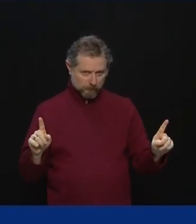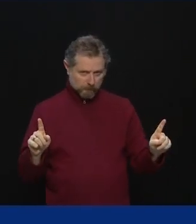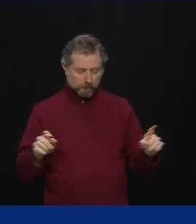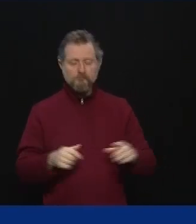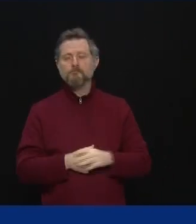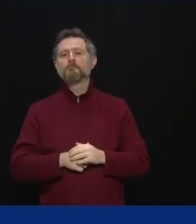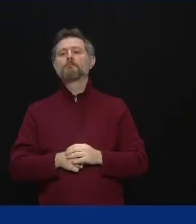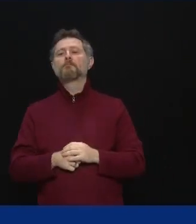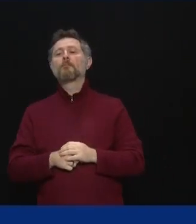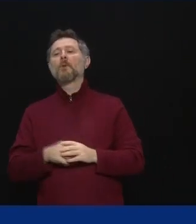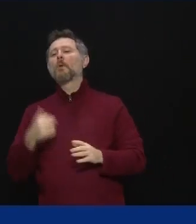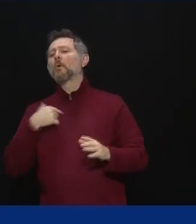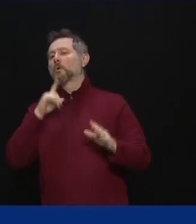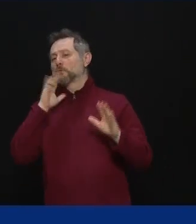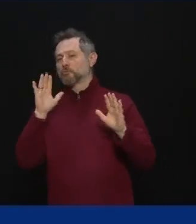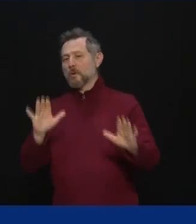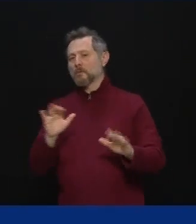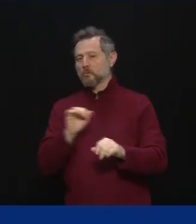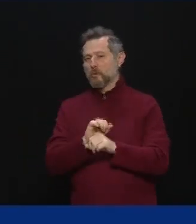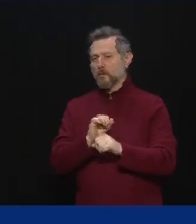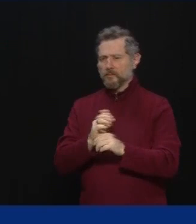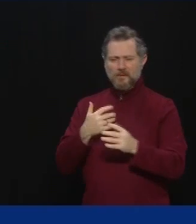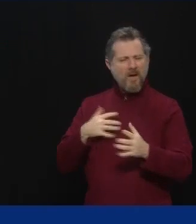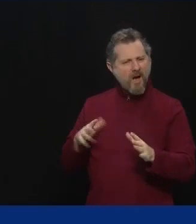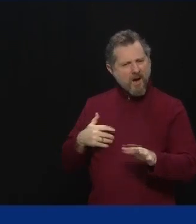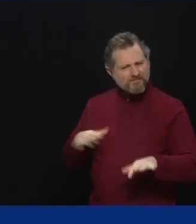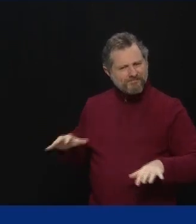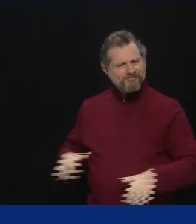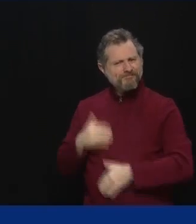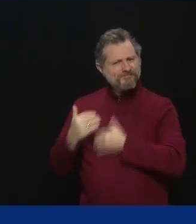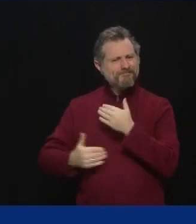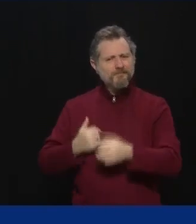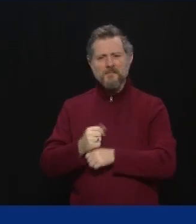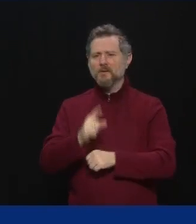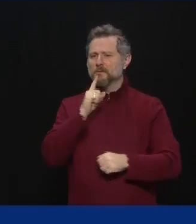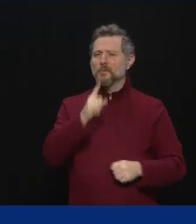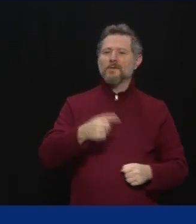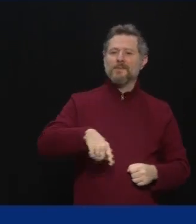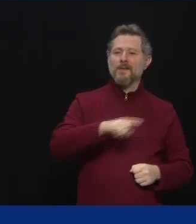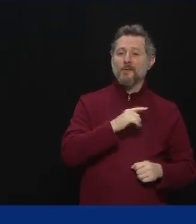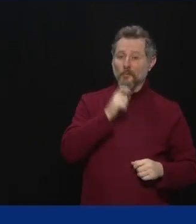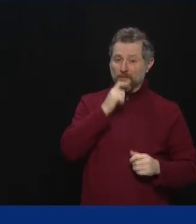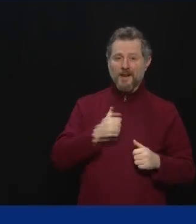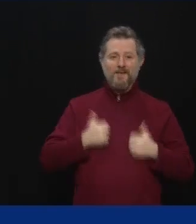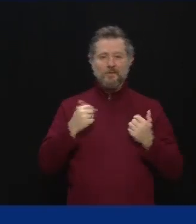WHEN THEY FELT SO ISOLATED AND THIS IS A DIFFERENT YEAR. WHAT WE HAVE DONE, WE'VE DONE AN